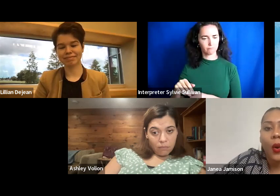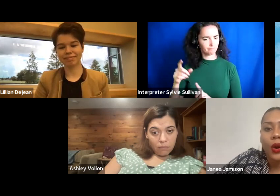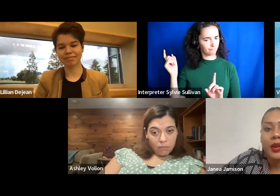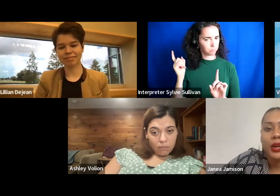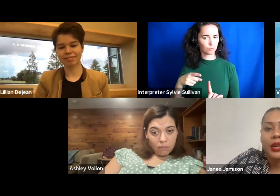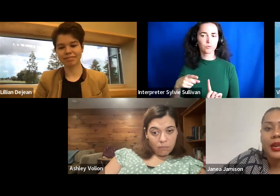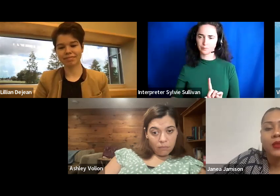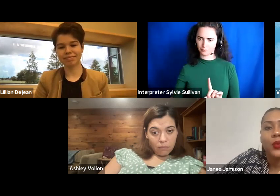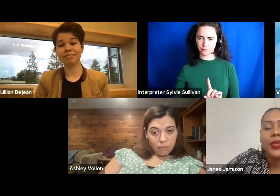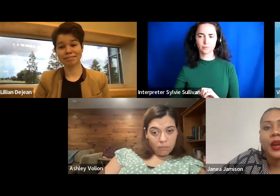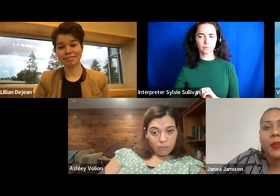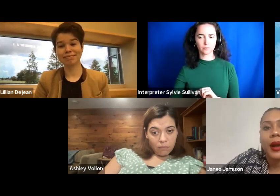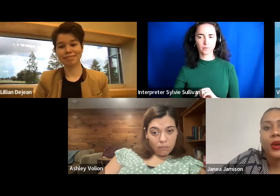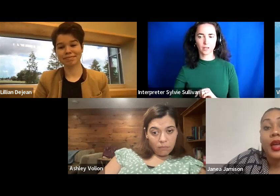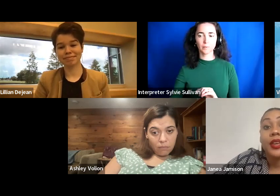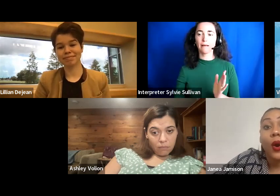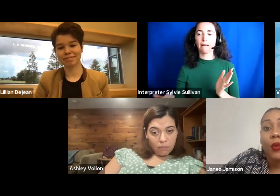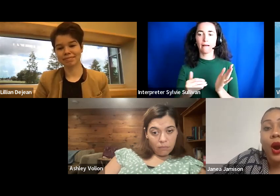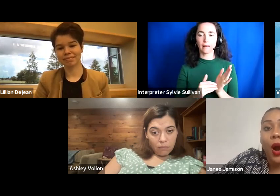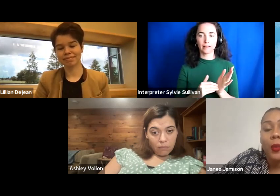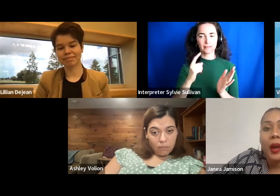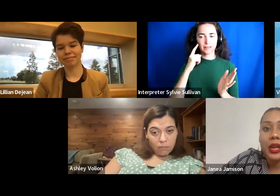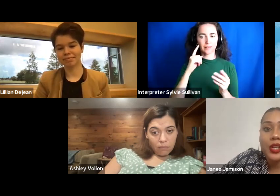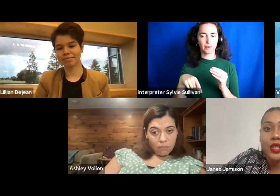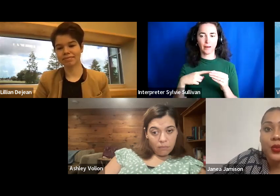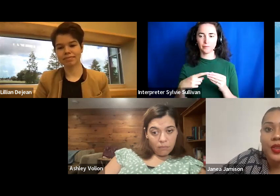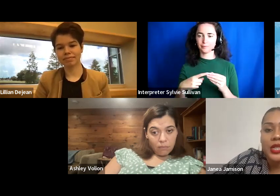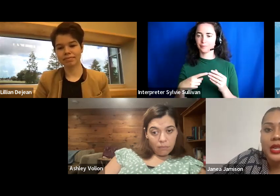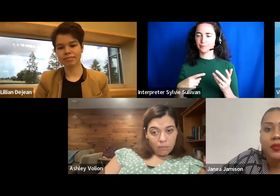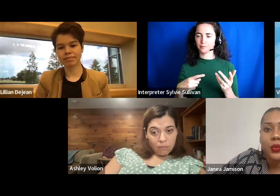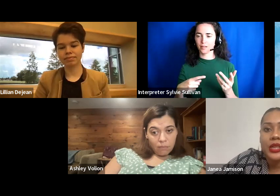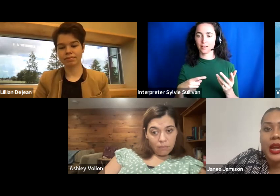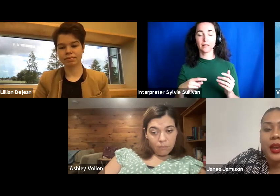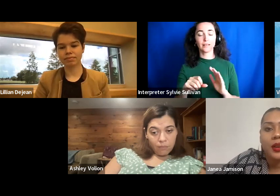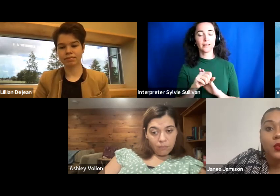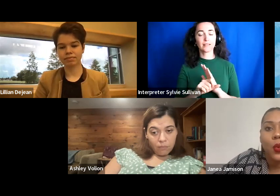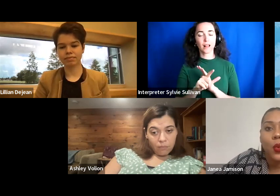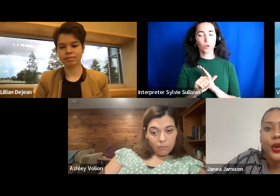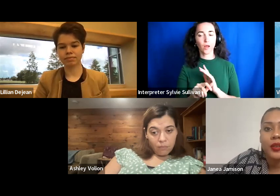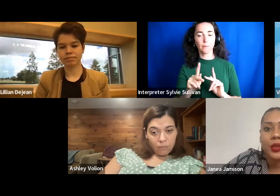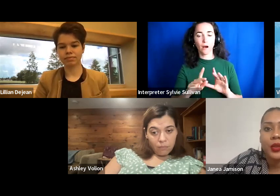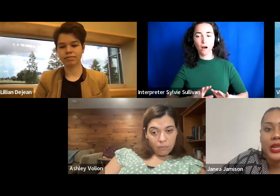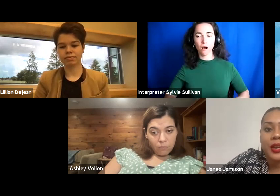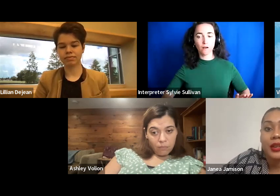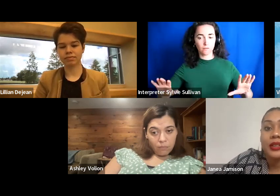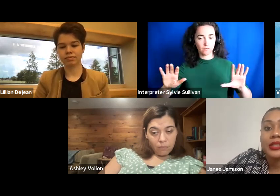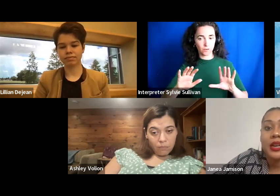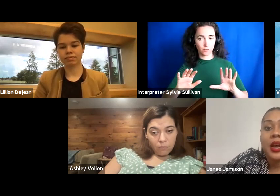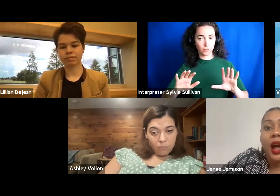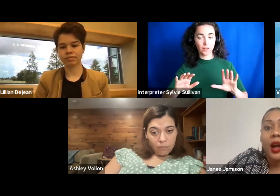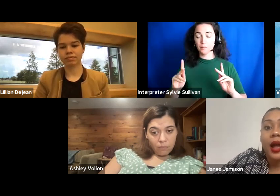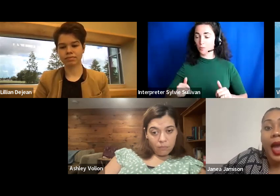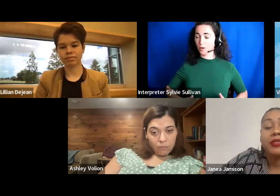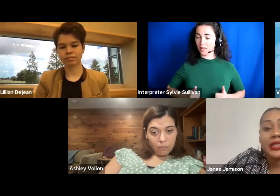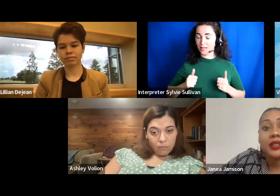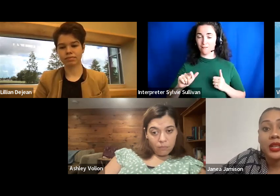But again, when we think about the overall population within the state of Louisiana, I mean one third of Louisiana's have a disability.